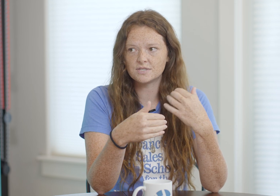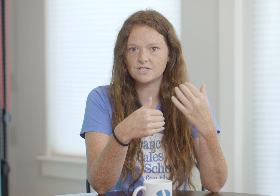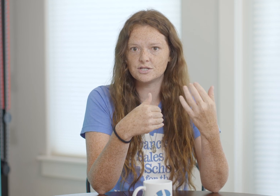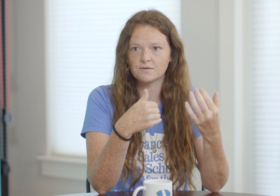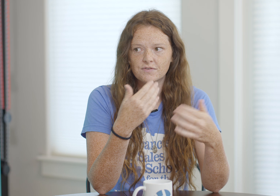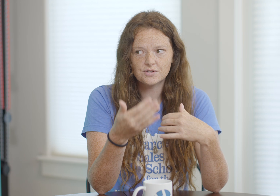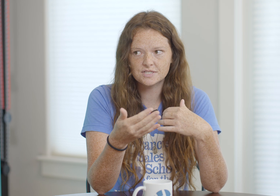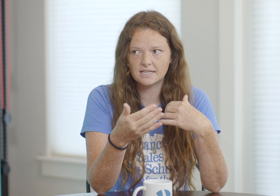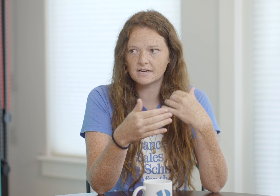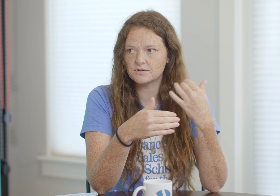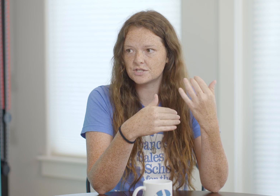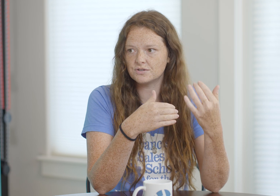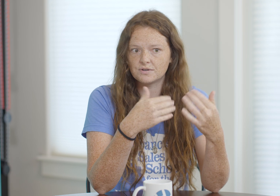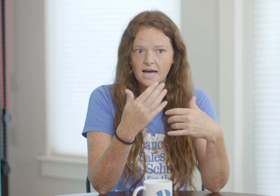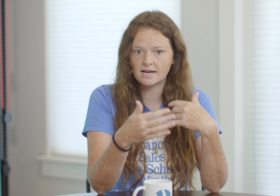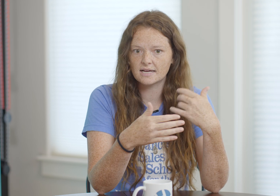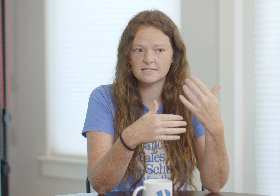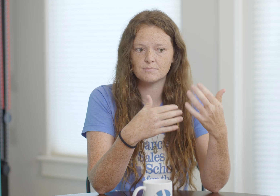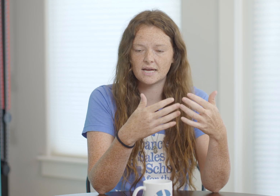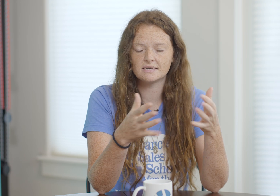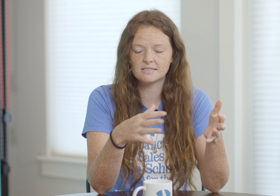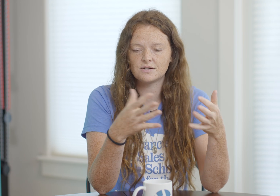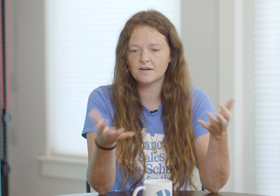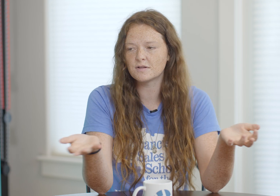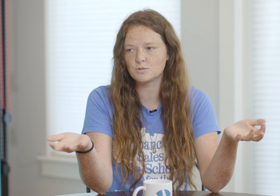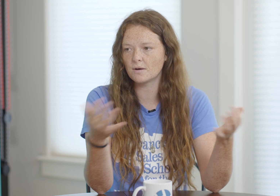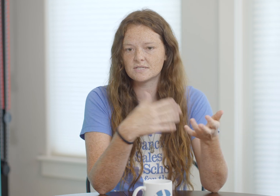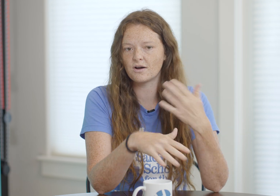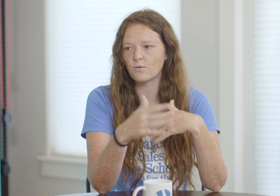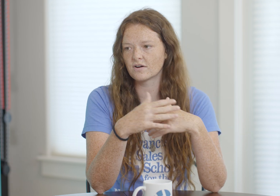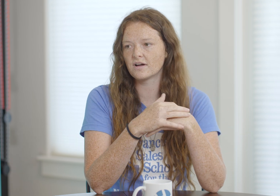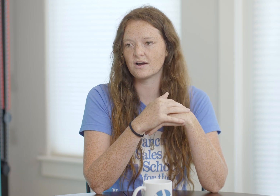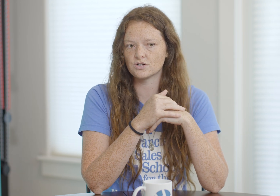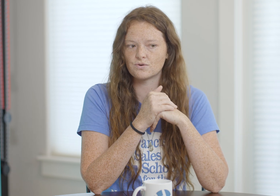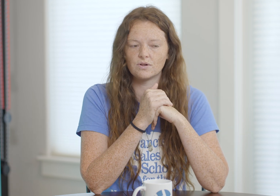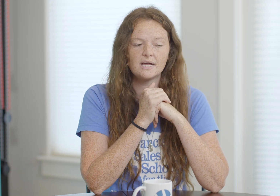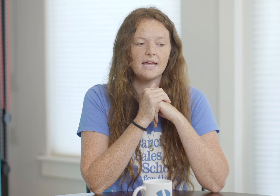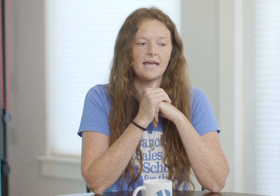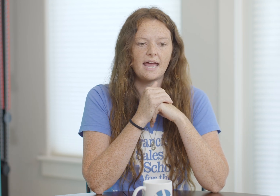to teach them further sign language, to catequese them and to give them jobs. They all work at our school.